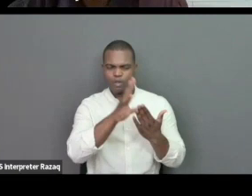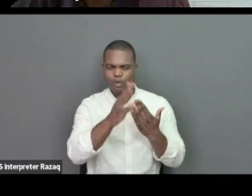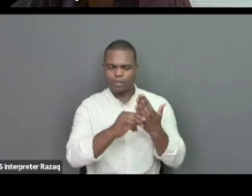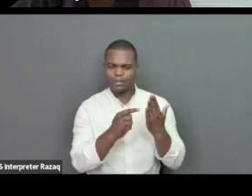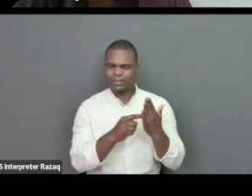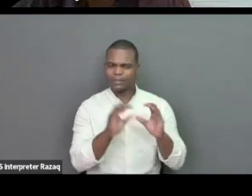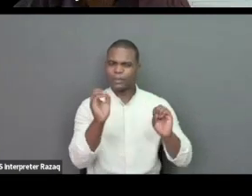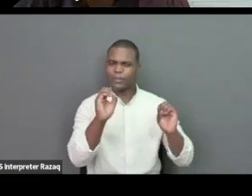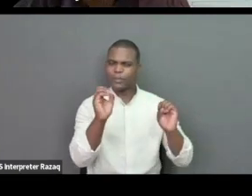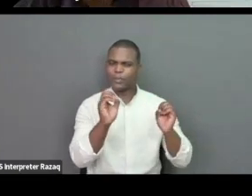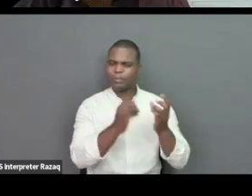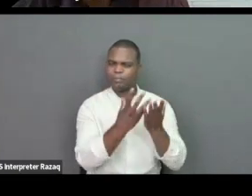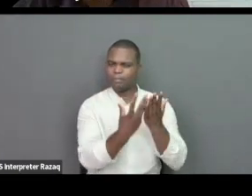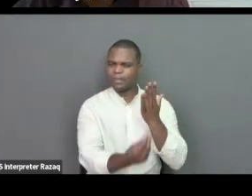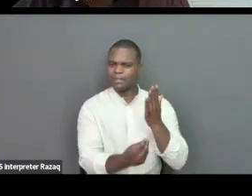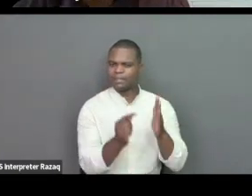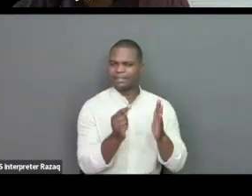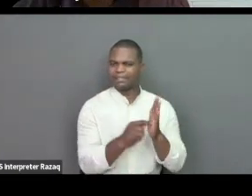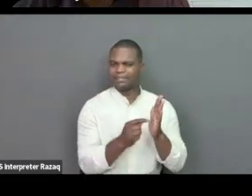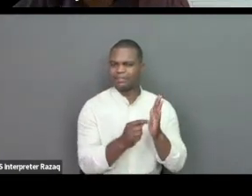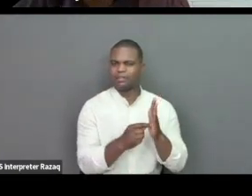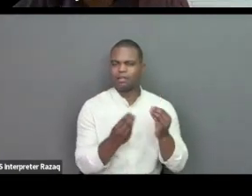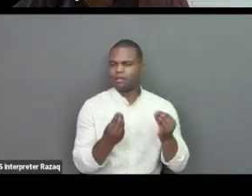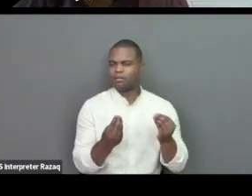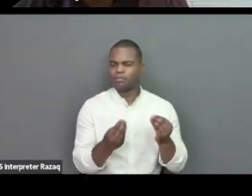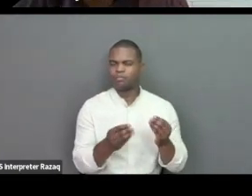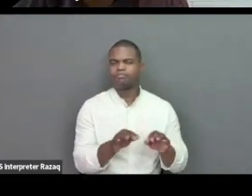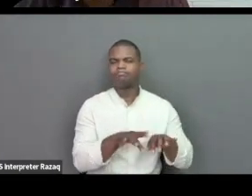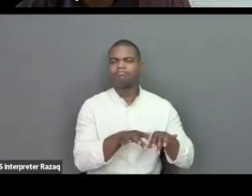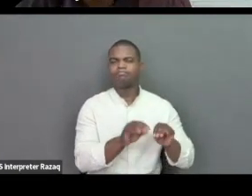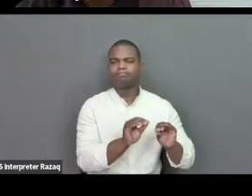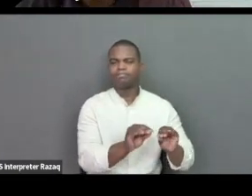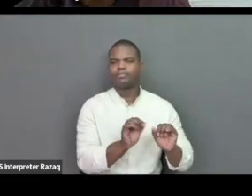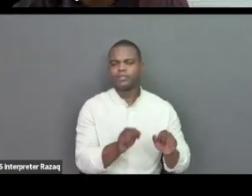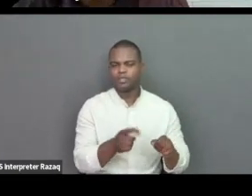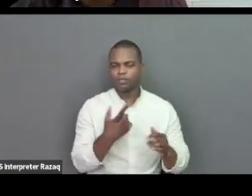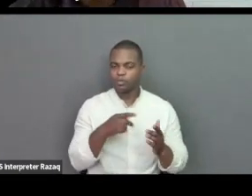very important and you would express that, yes, that